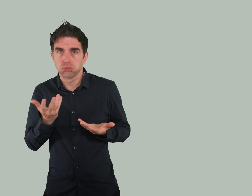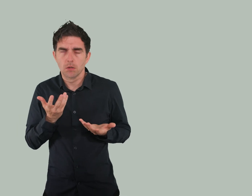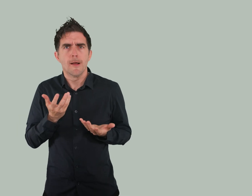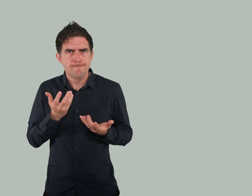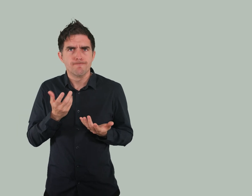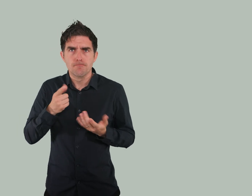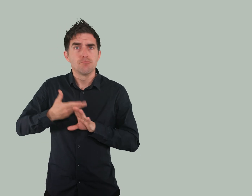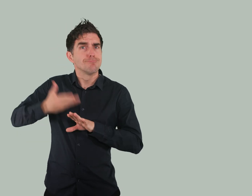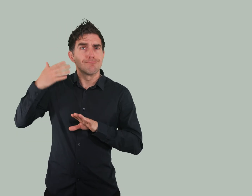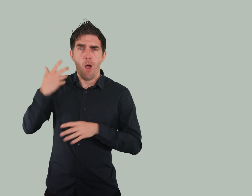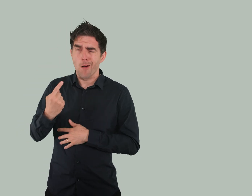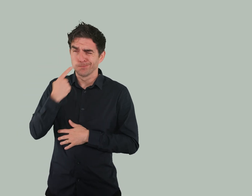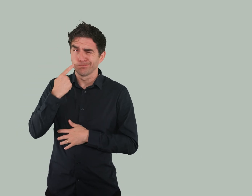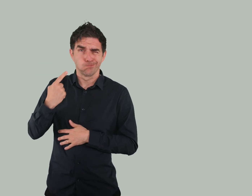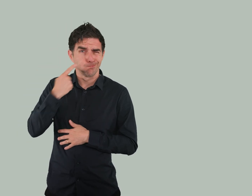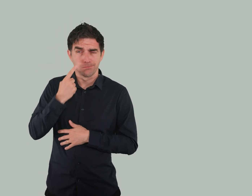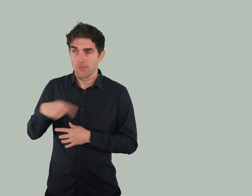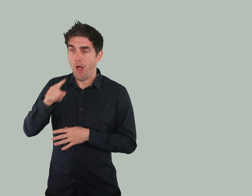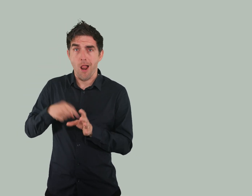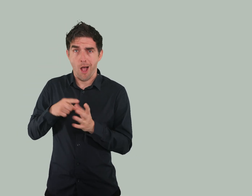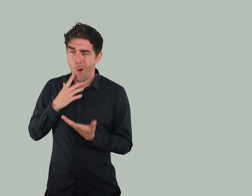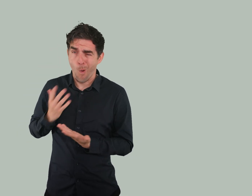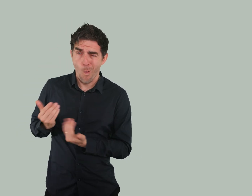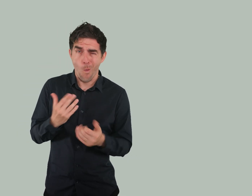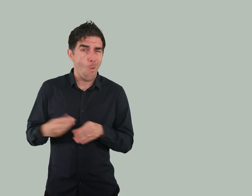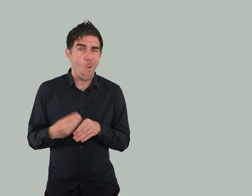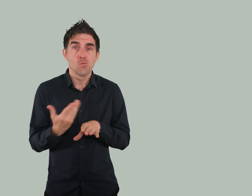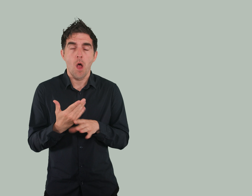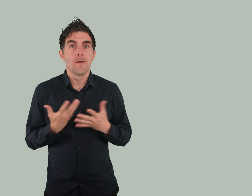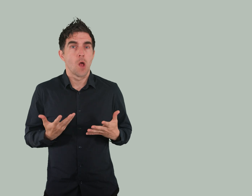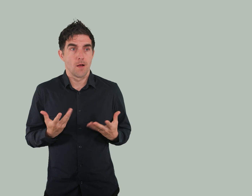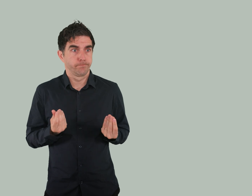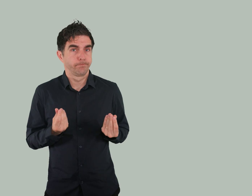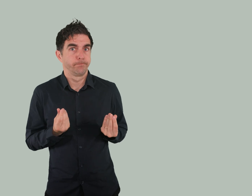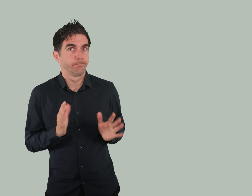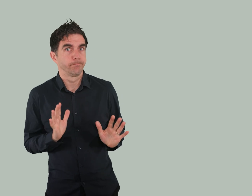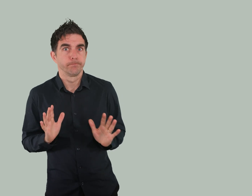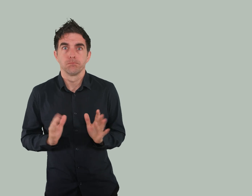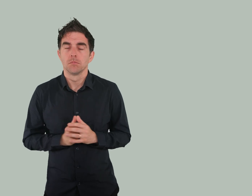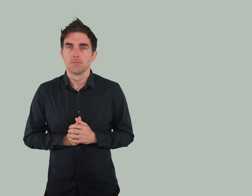many of the easiest points of entry into work.